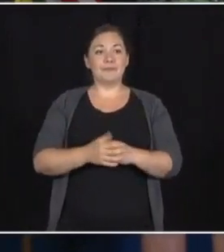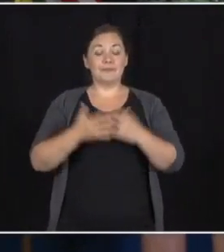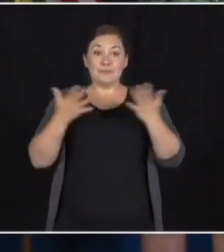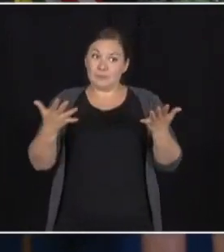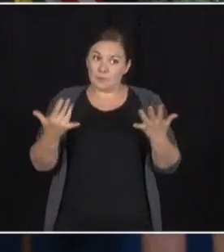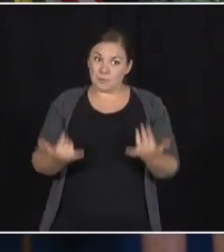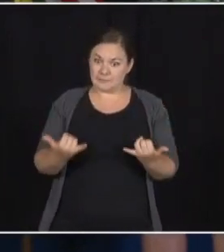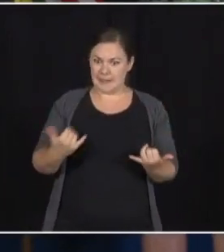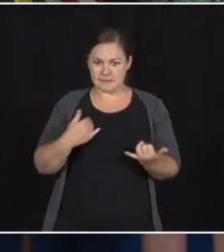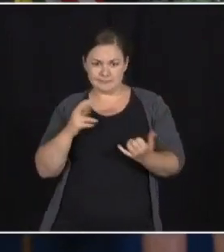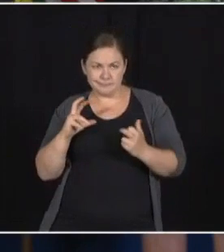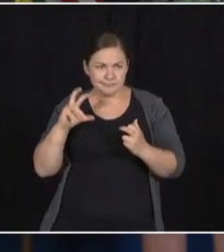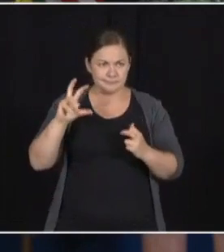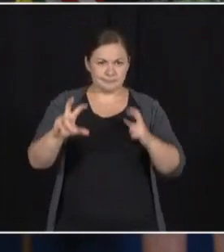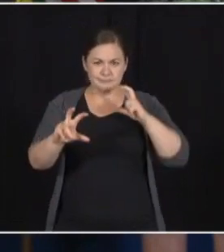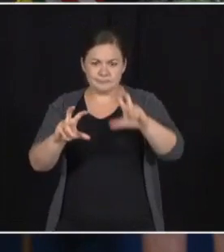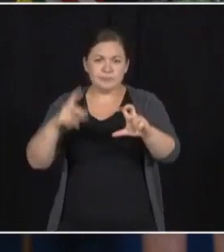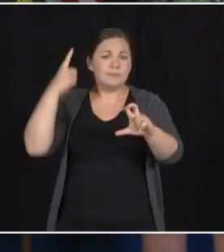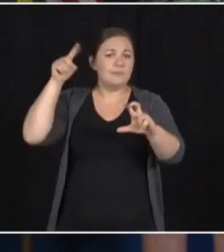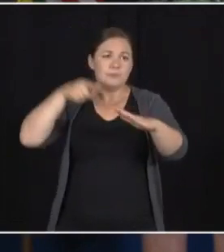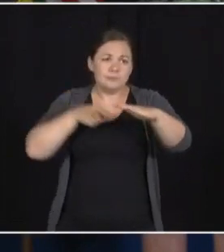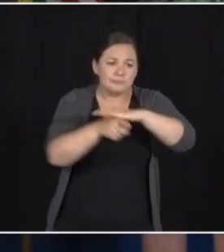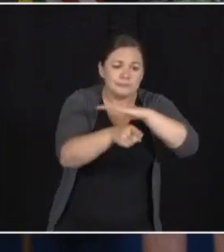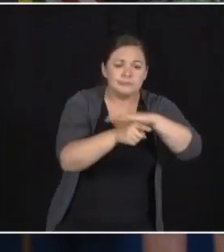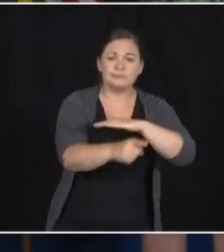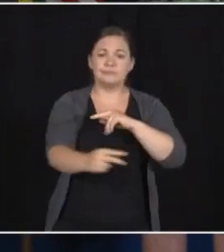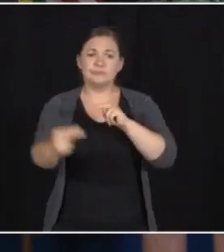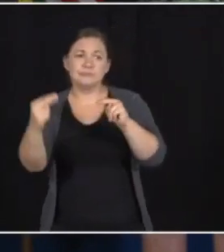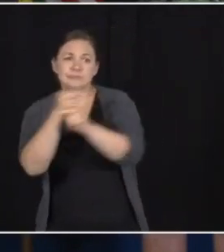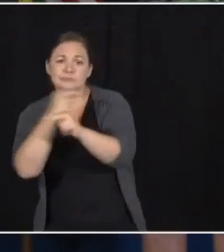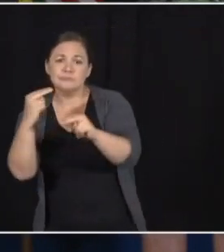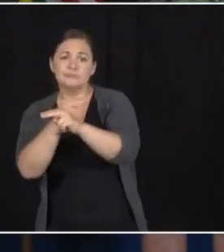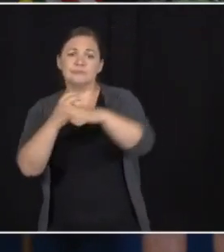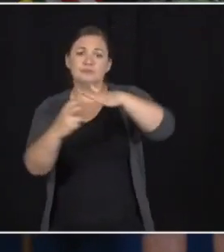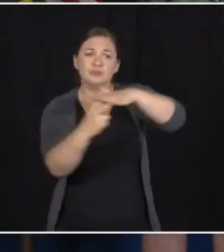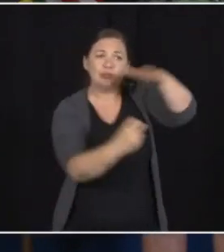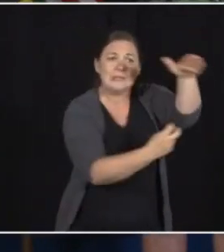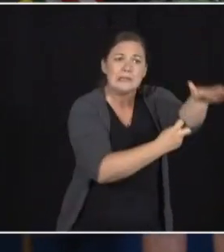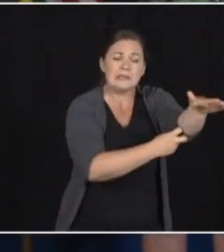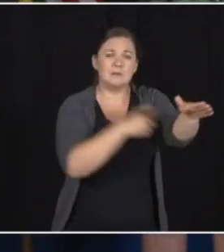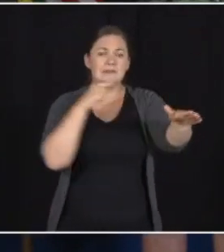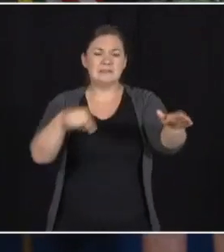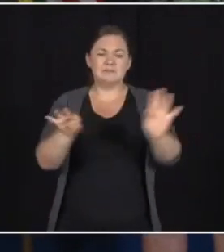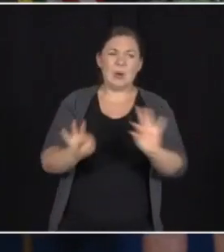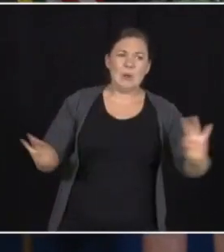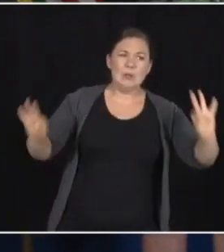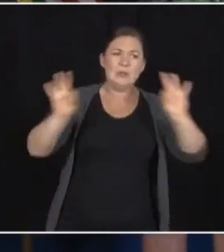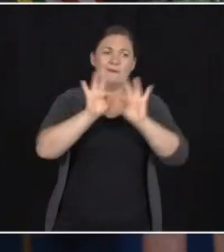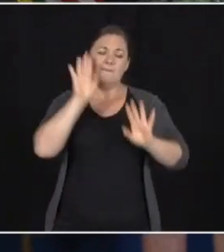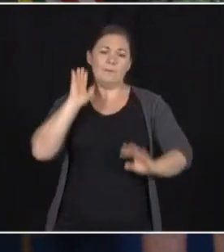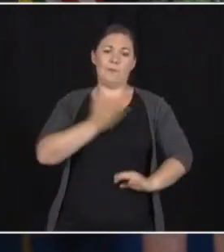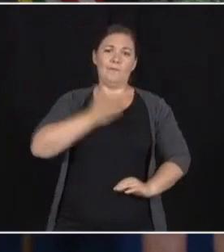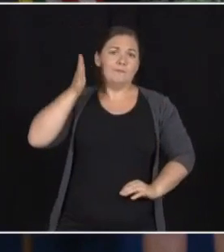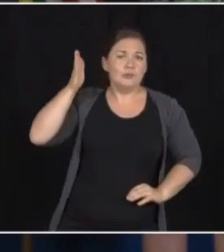Thank you Premier. Good afternoon everyone. (Speaks foreign language) The investments we make today in the transport network are critical for